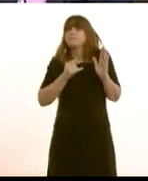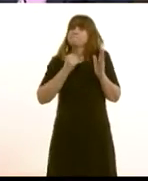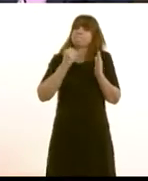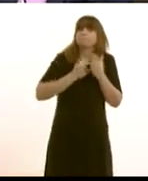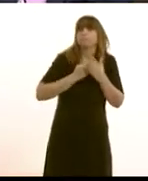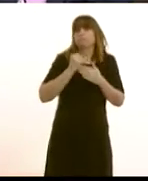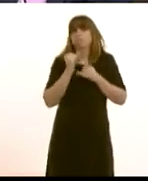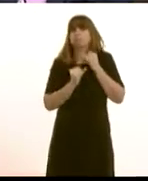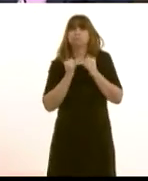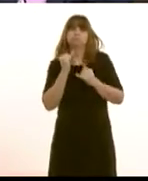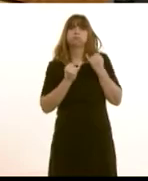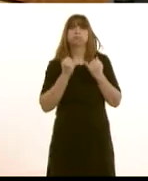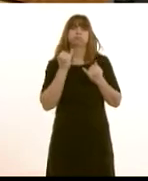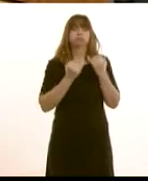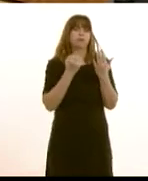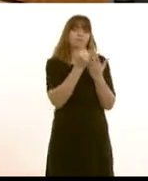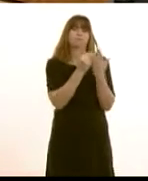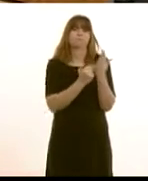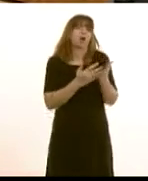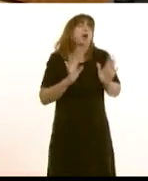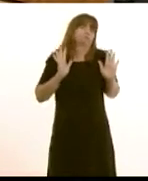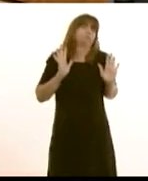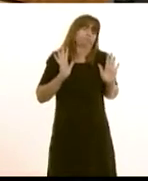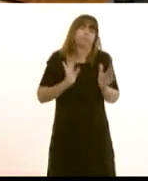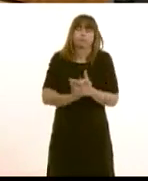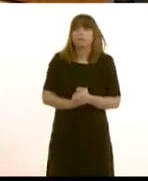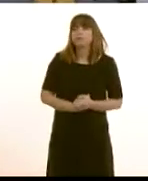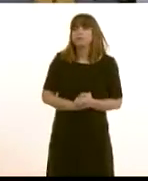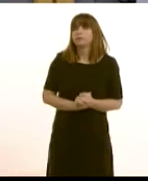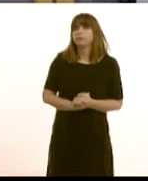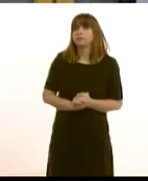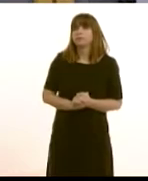in the proper course of time. Y Llywydd / The Presiding Officer: We now move to the leader of Plaid Cymru, Leanne Wood.